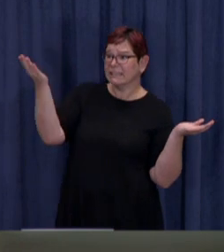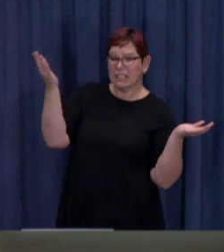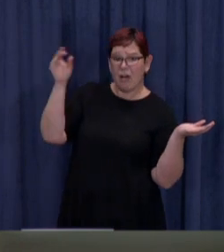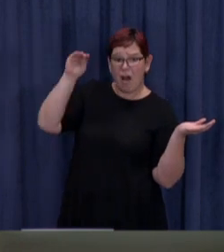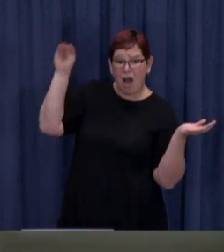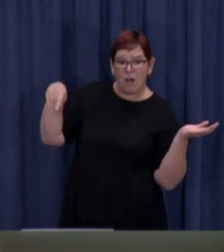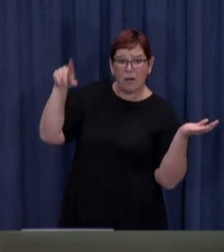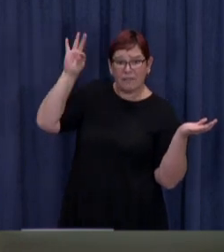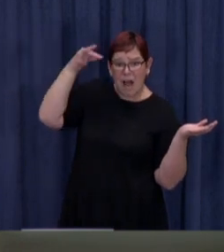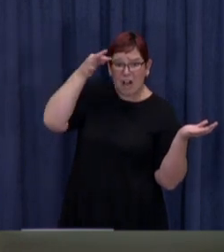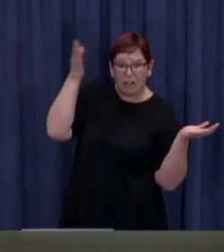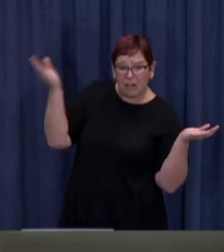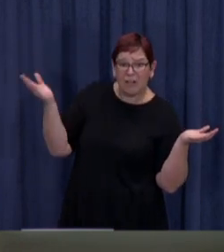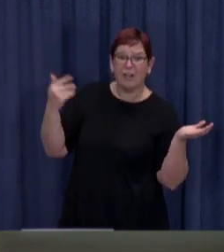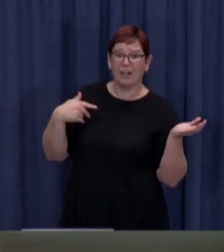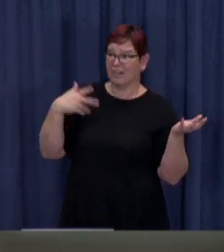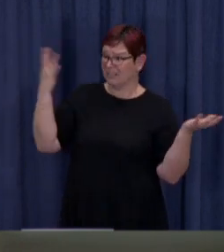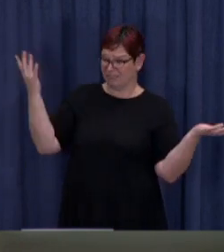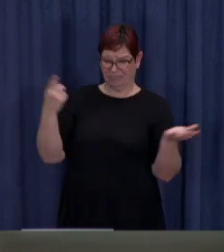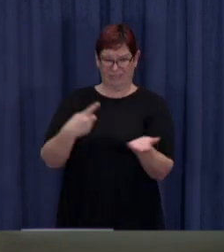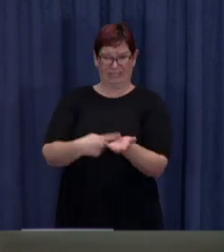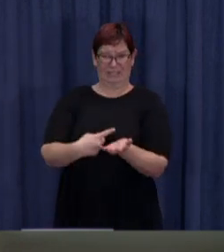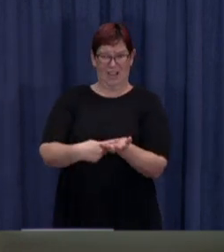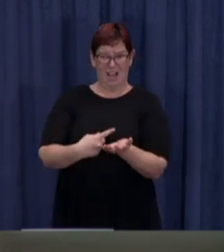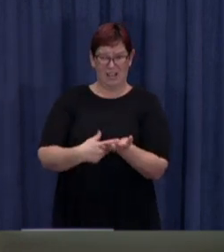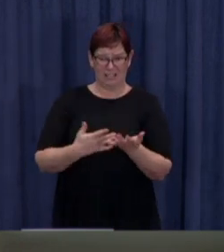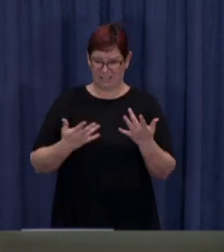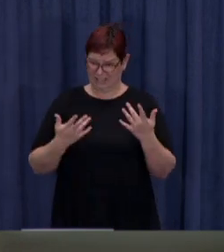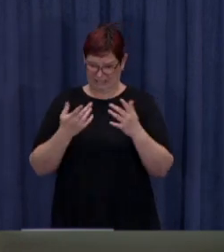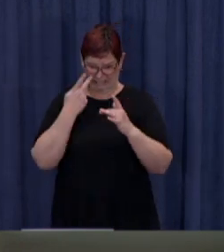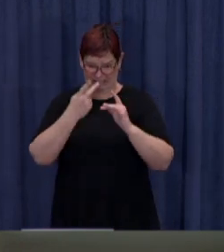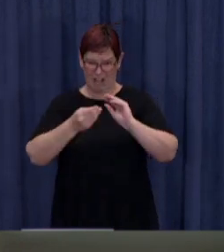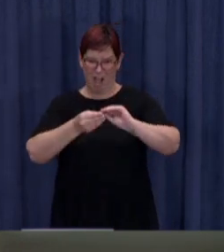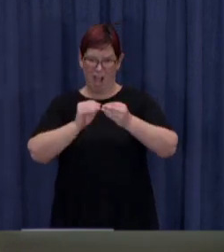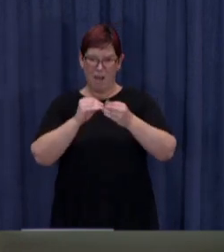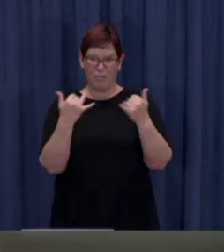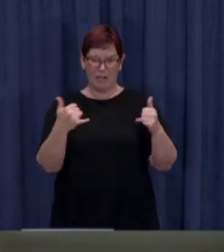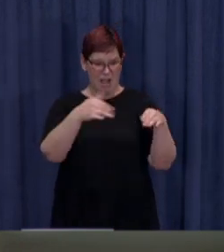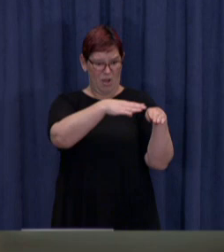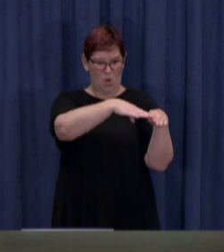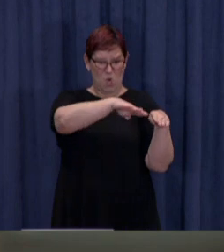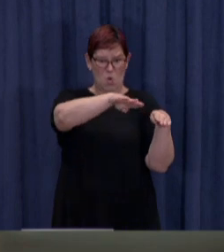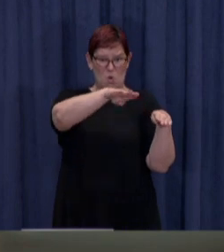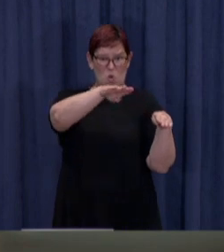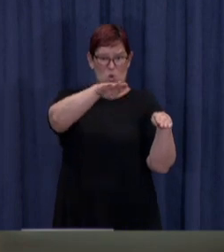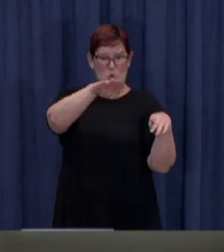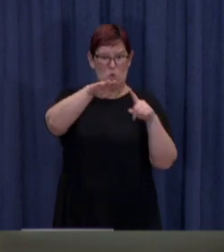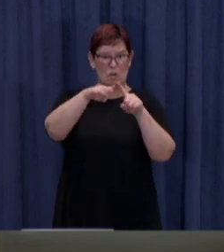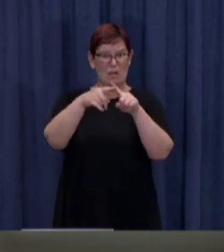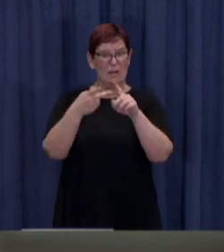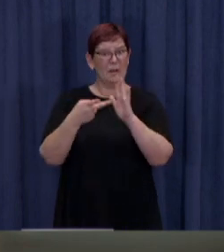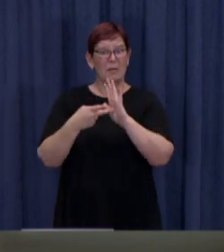know if things get to a certain point that we have to start considering taking away some of the civil liberties of the people of Toronto